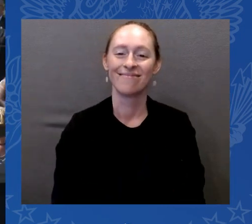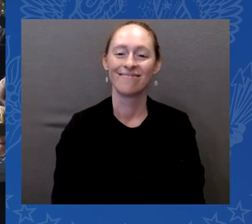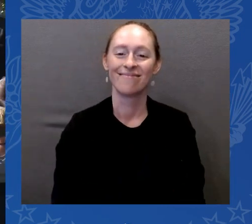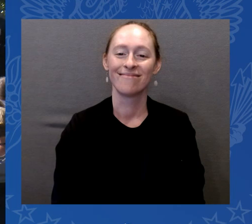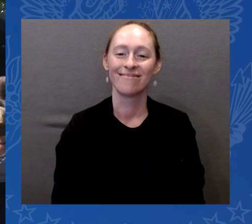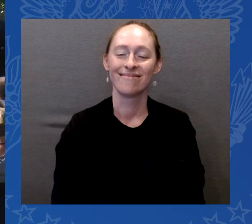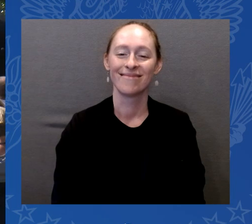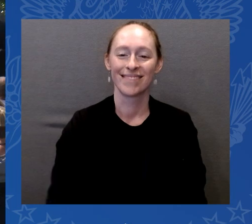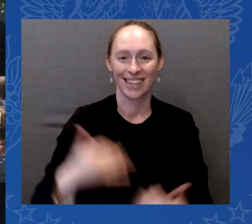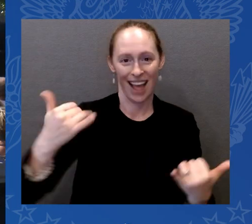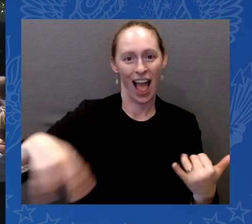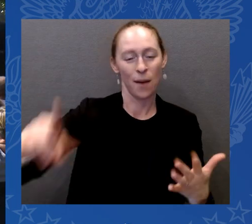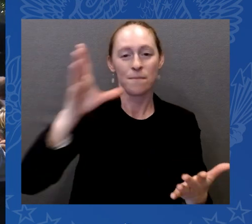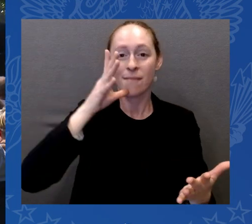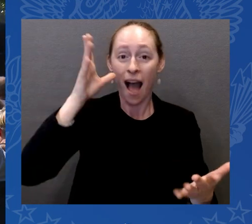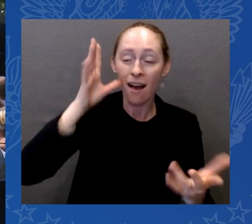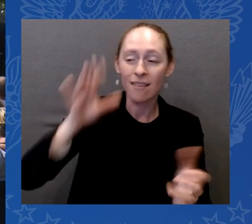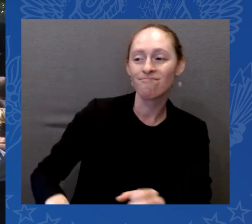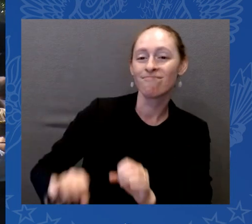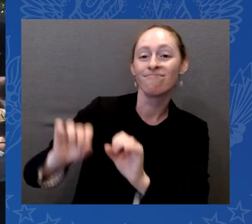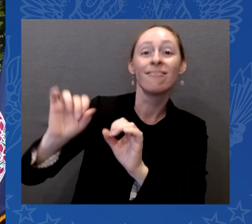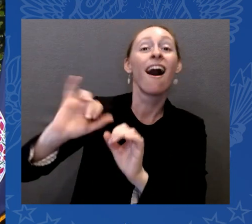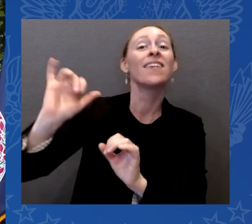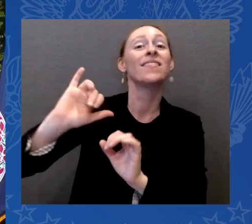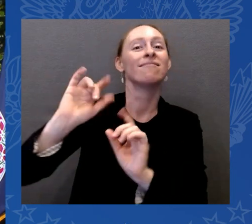Small businesses are growing and thriving again.